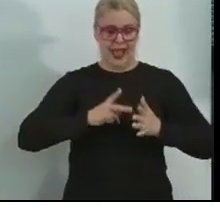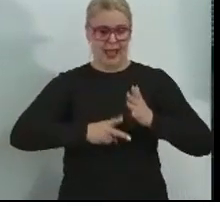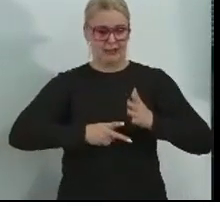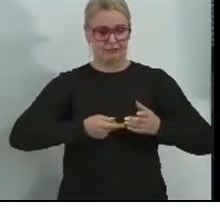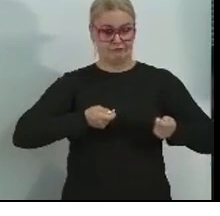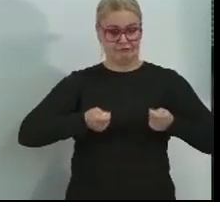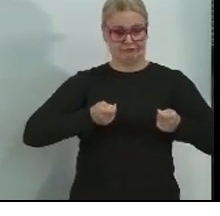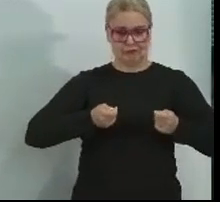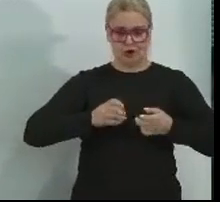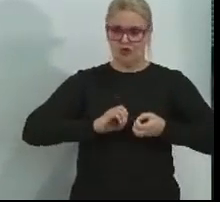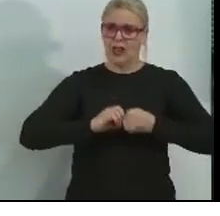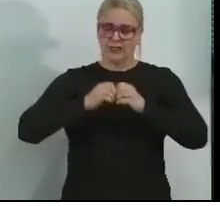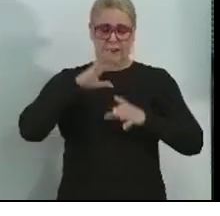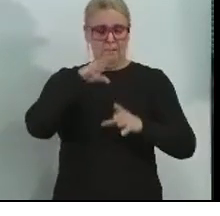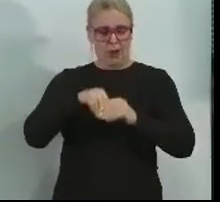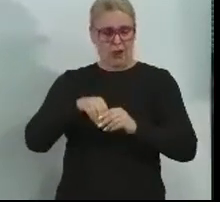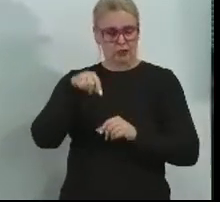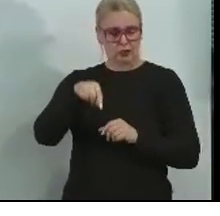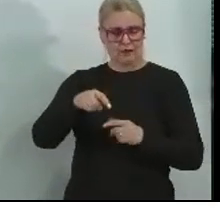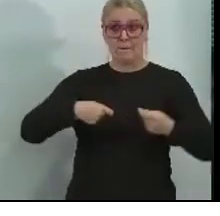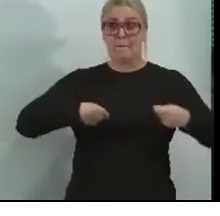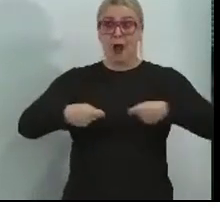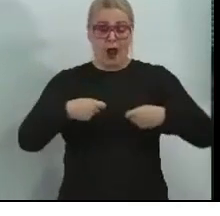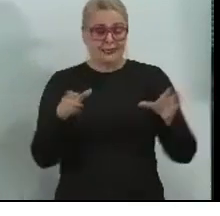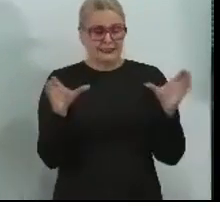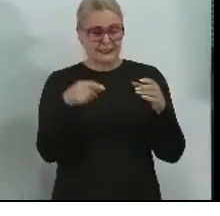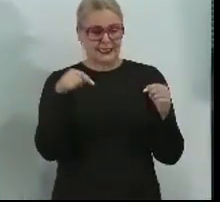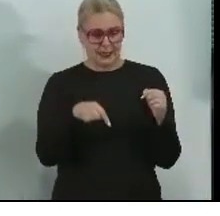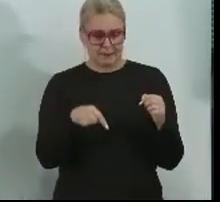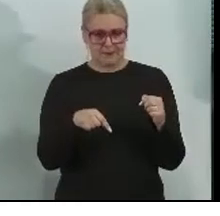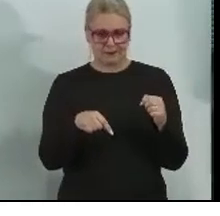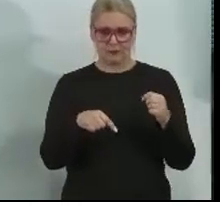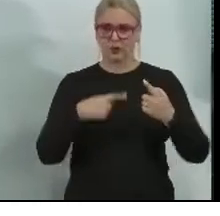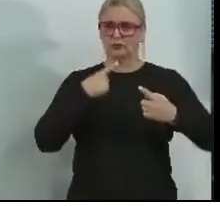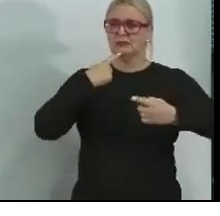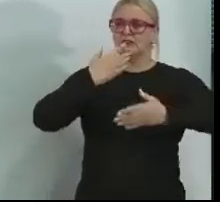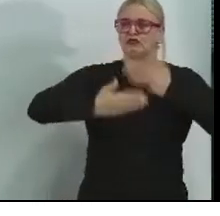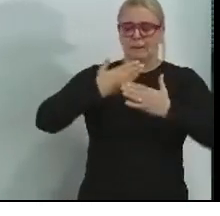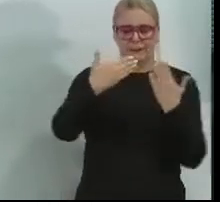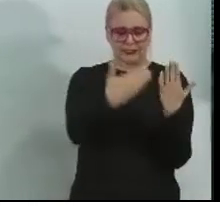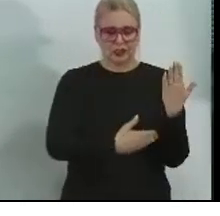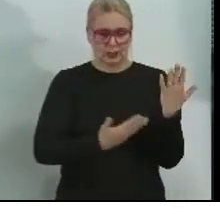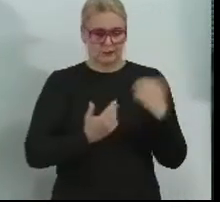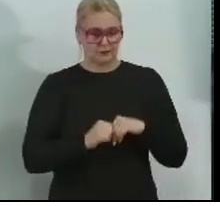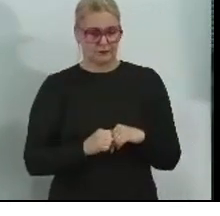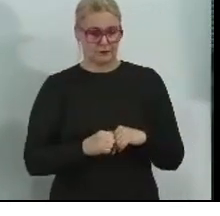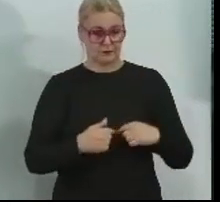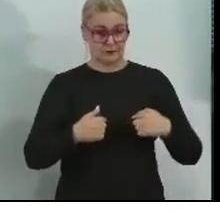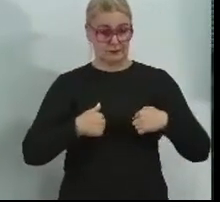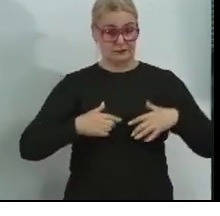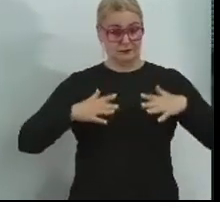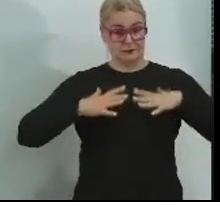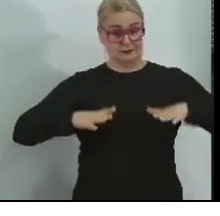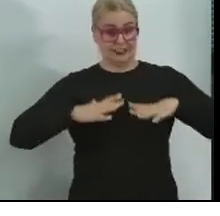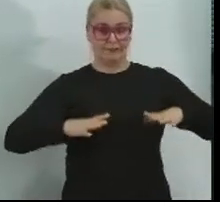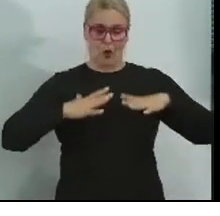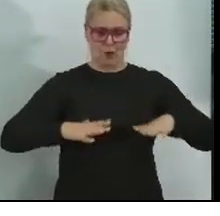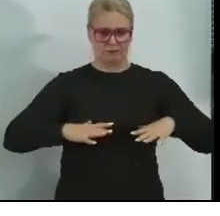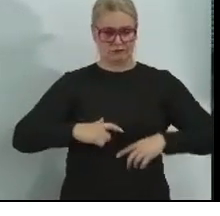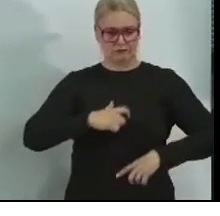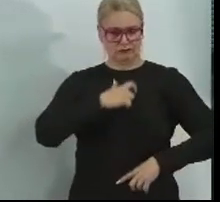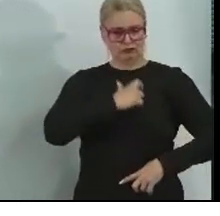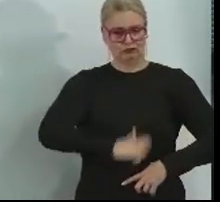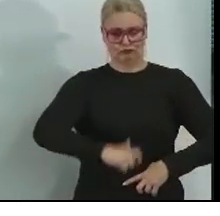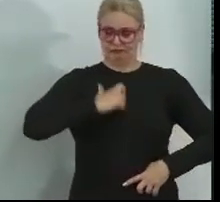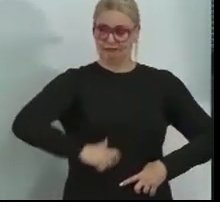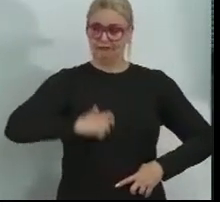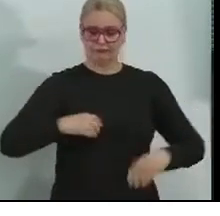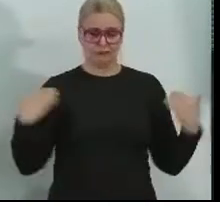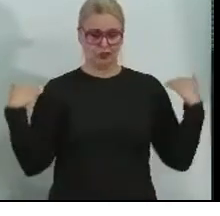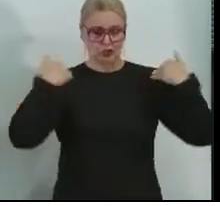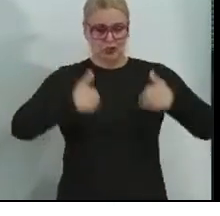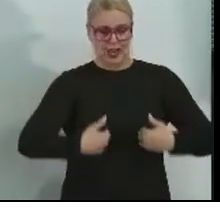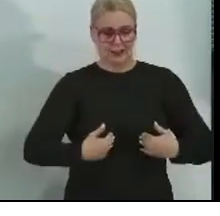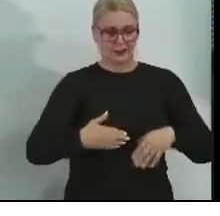T-shirt, jacket, blue trousers, shaved head. It's I can't lay much claim to or any claim to